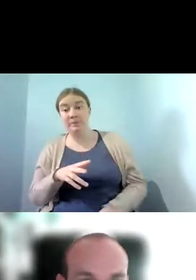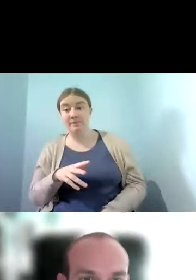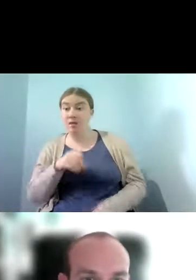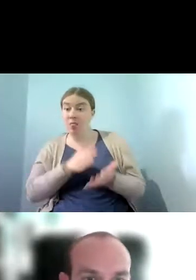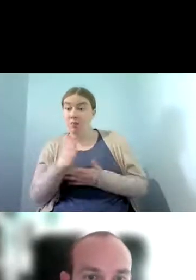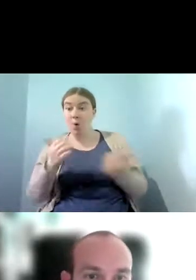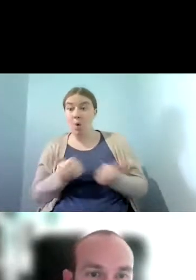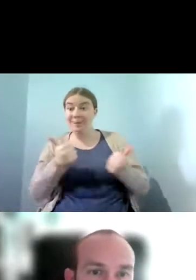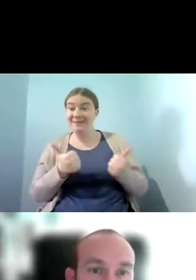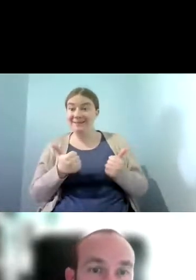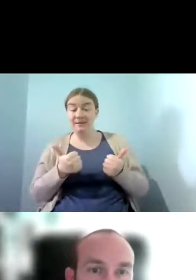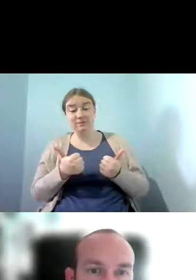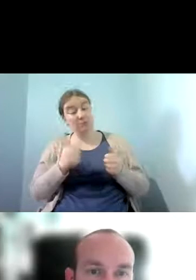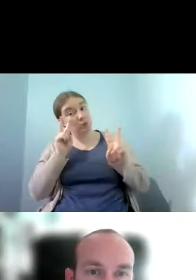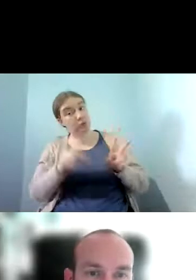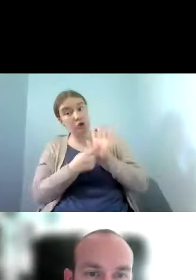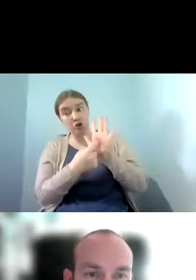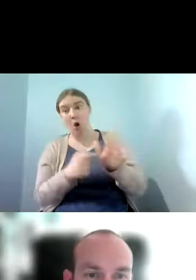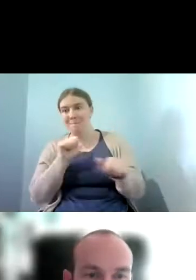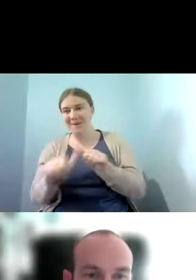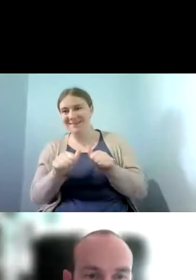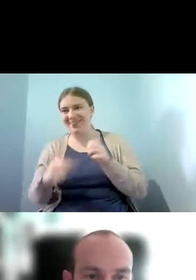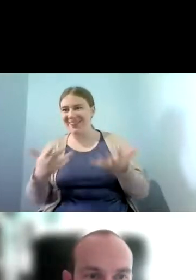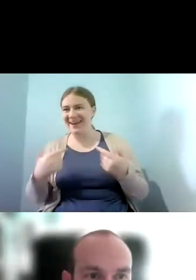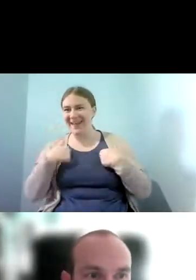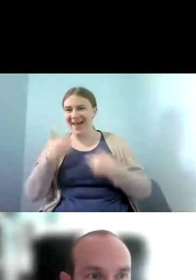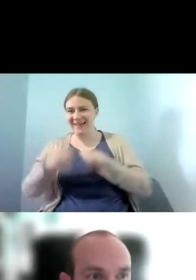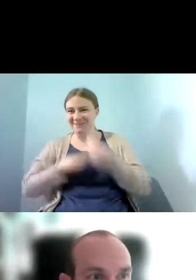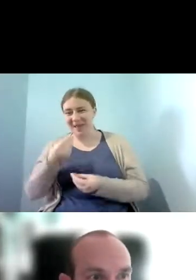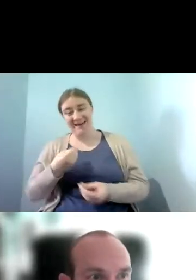which probably will show you better than i can explain so hopefully this will work